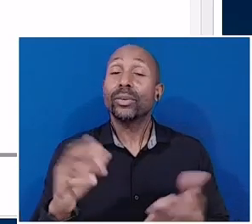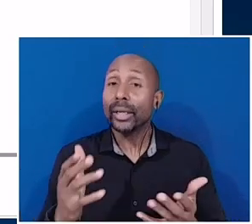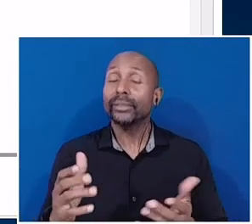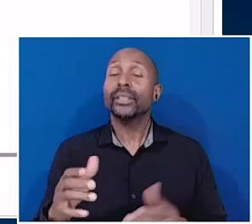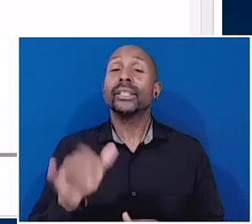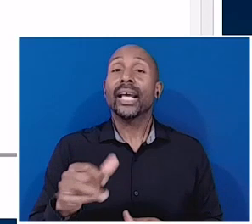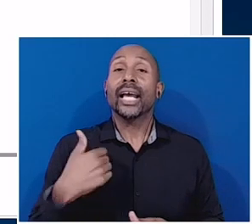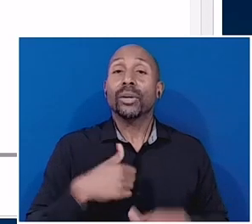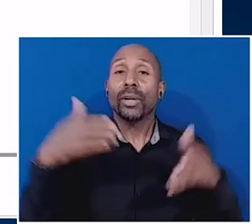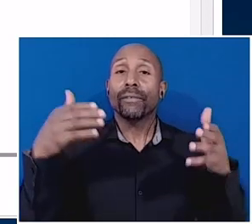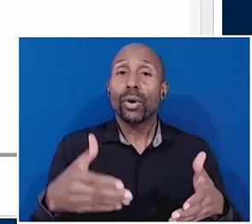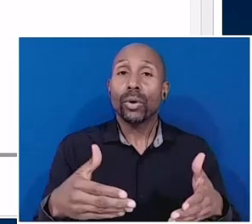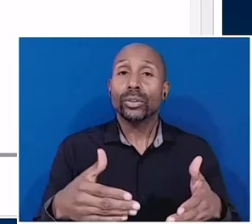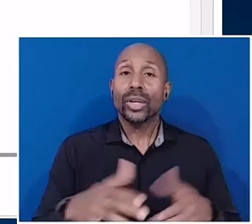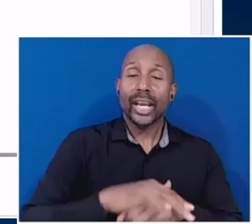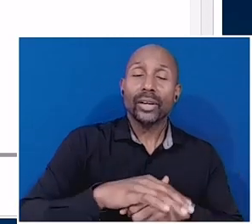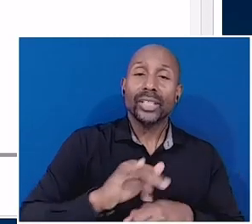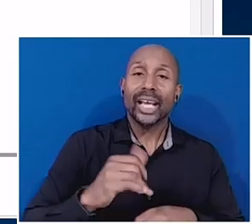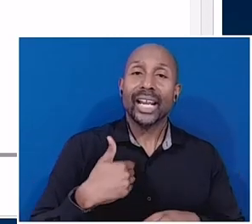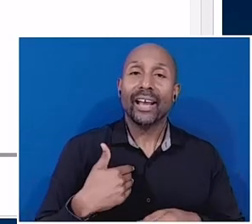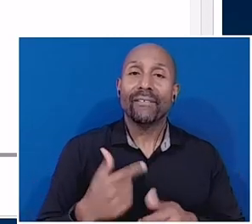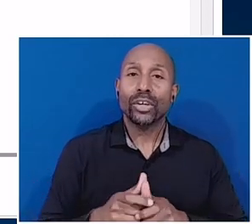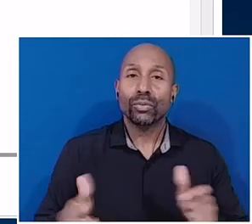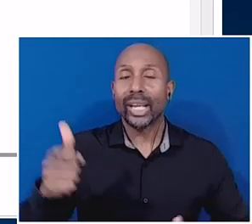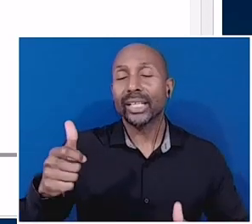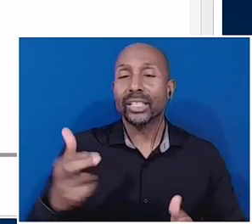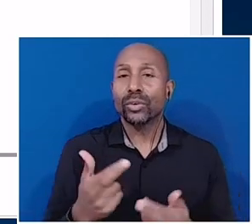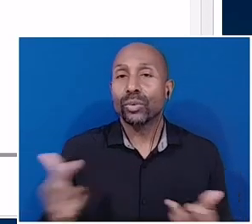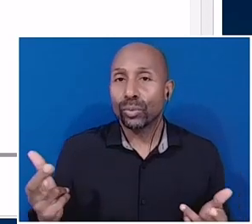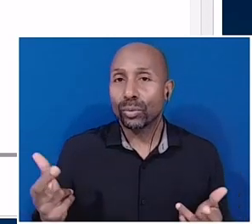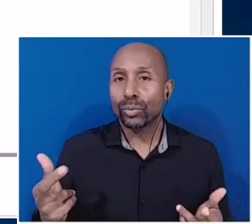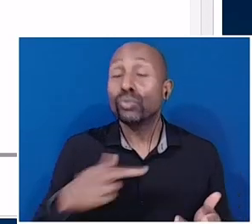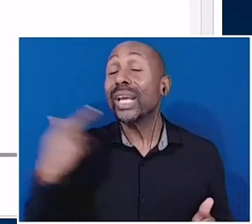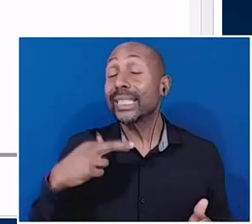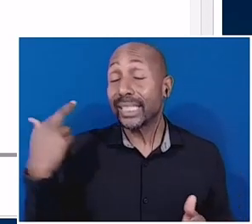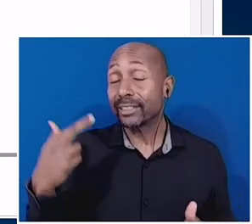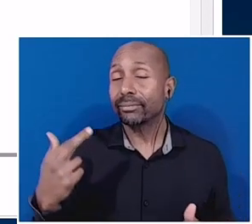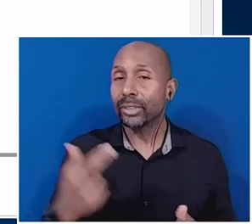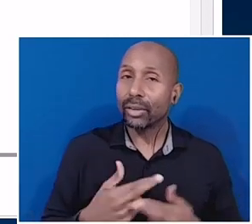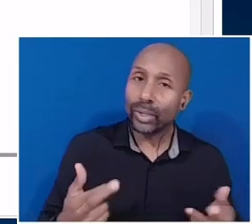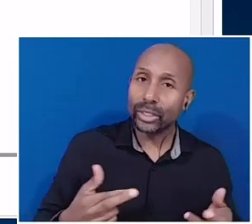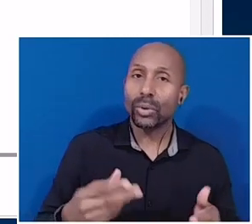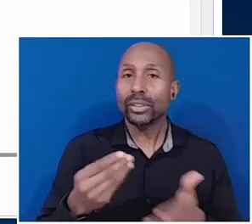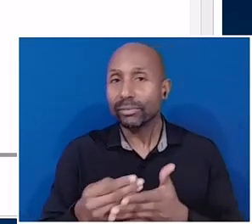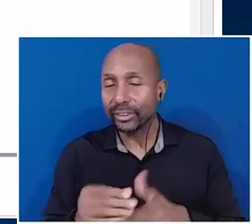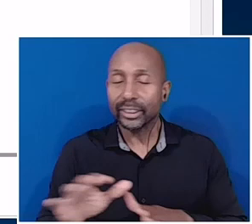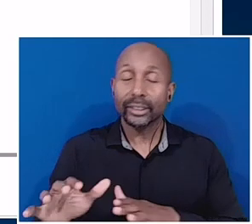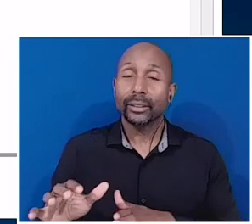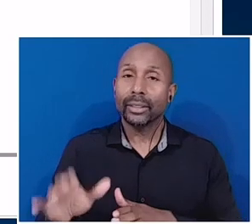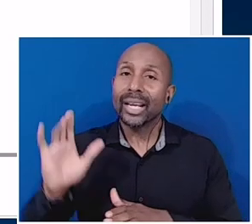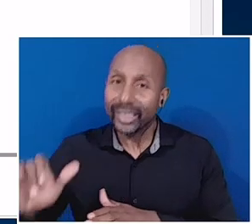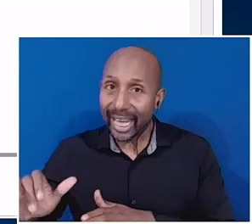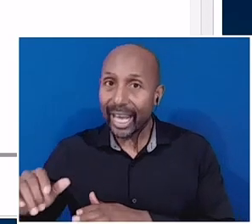and resources, which was the Department's original intent. And it just doesn't seem like those things are aligned. Right? If we really want to focus our